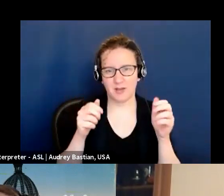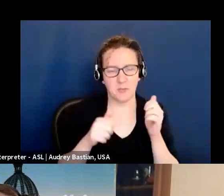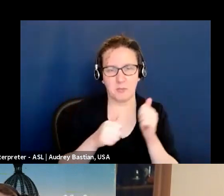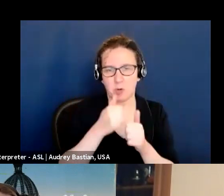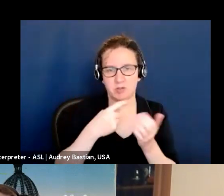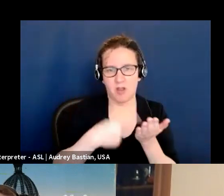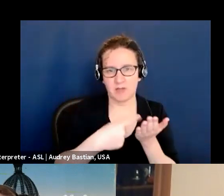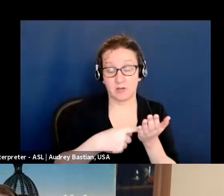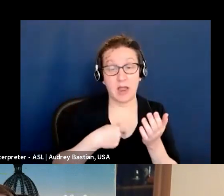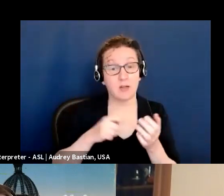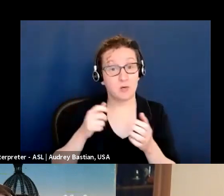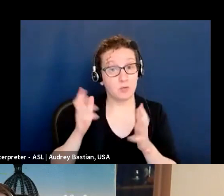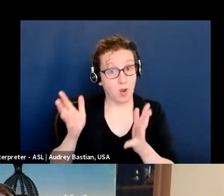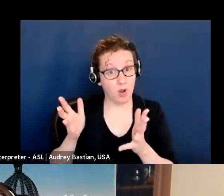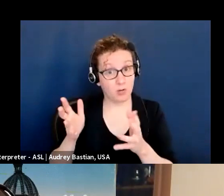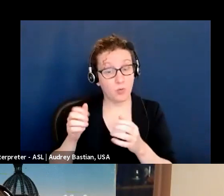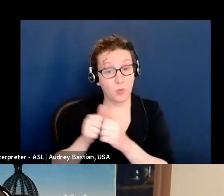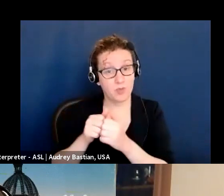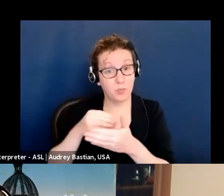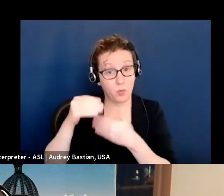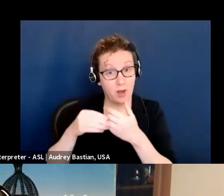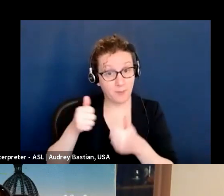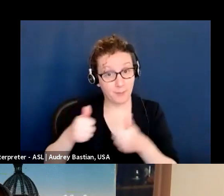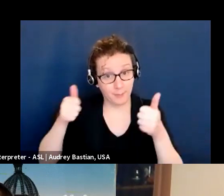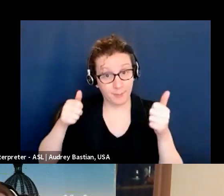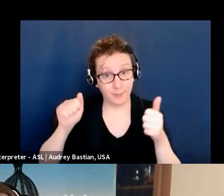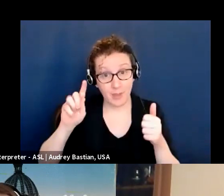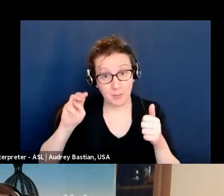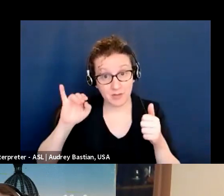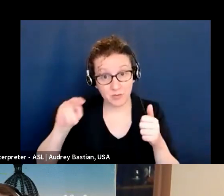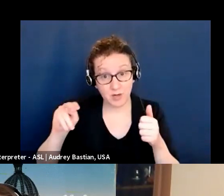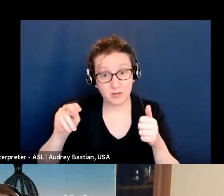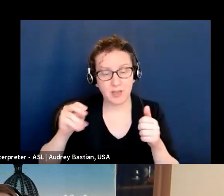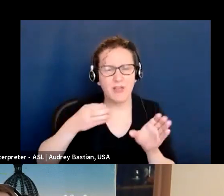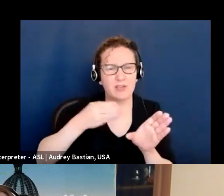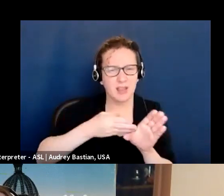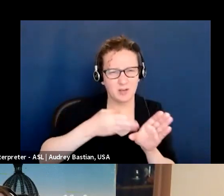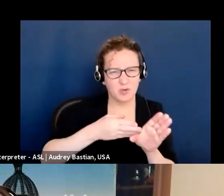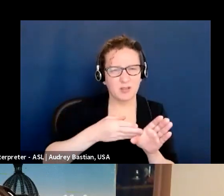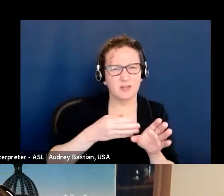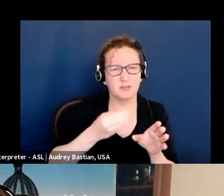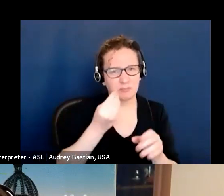talk about it with the program administrators and of course the psychiatrist I talked to.